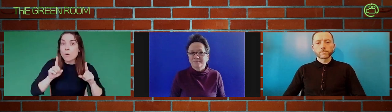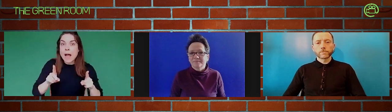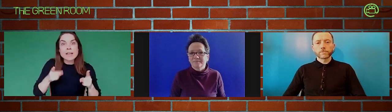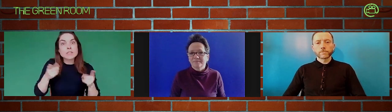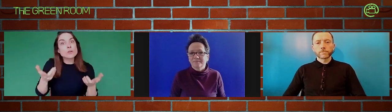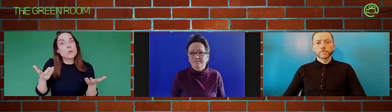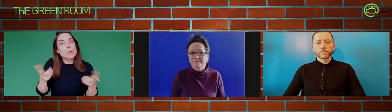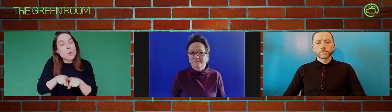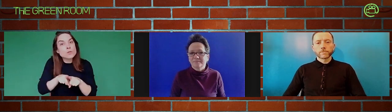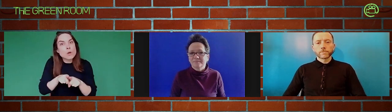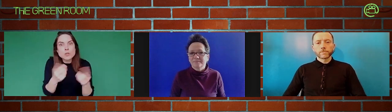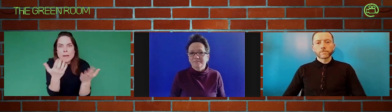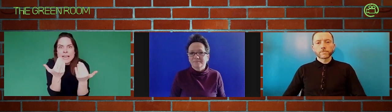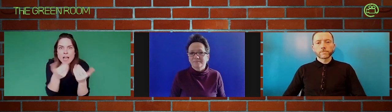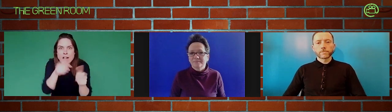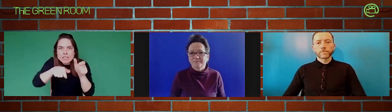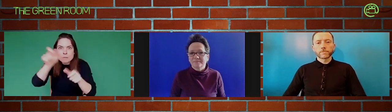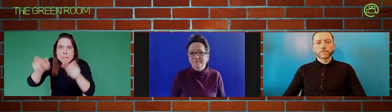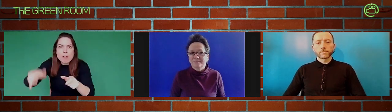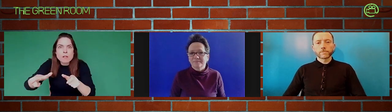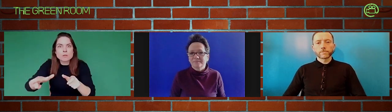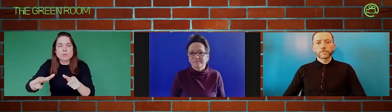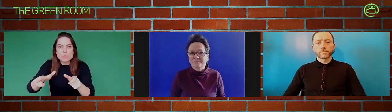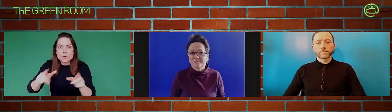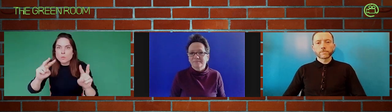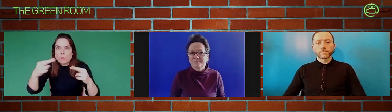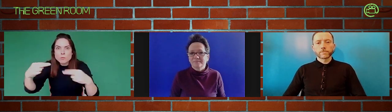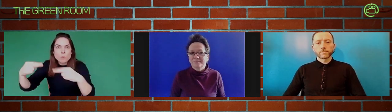front and center in the coming months and years.